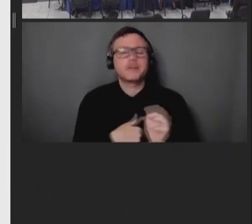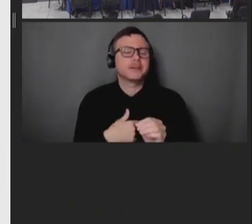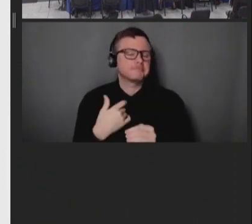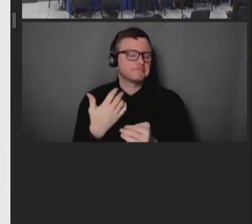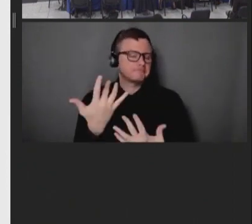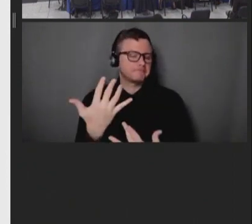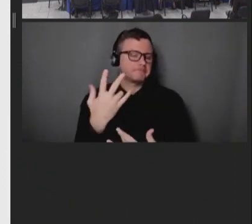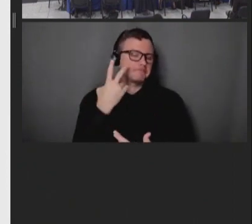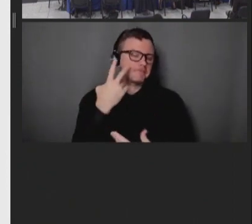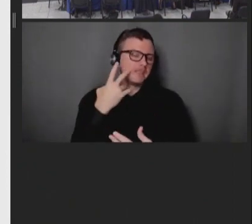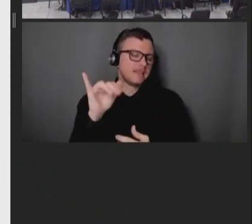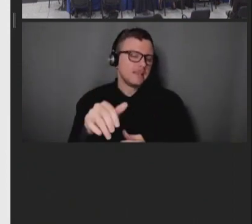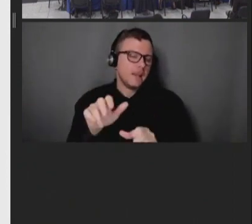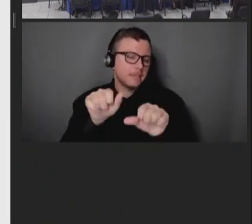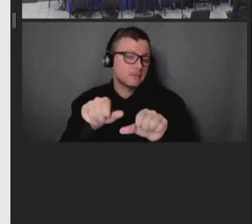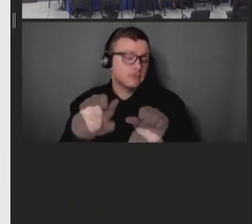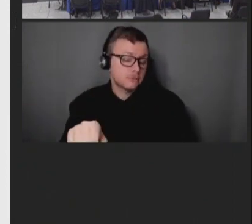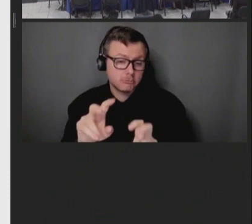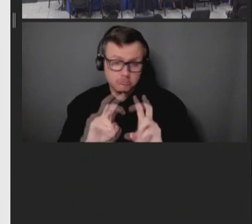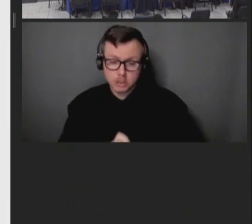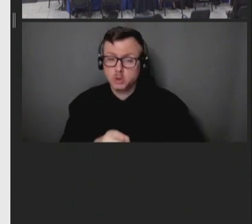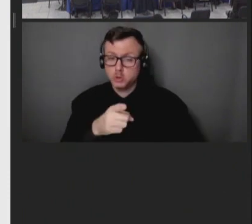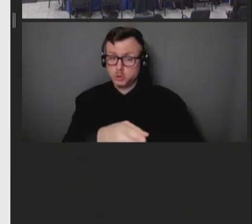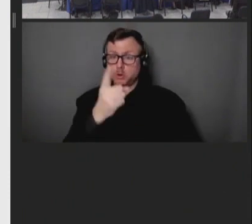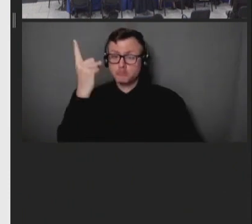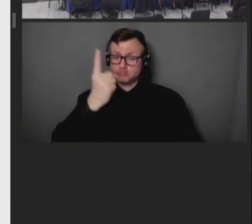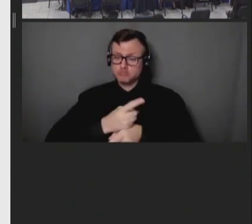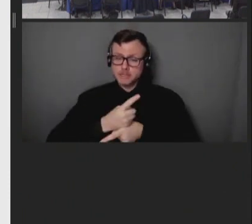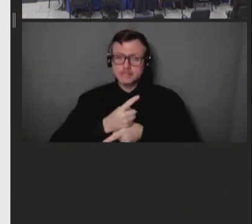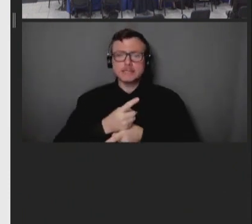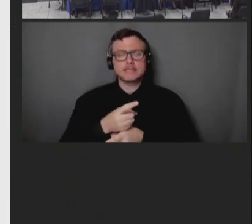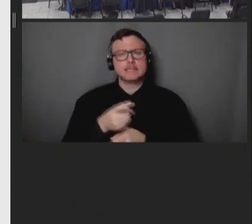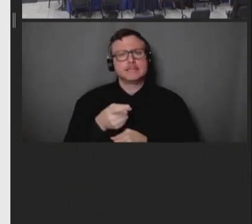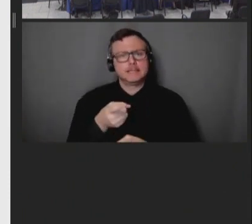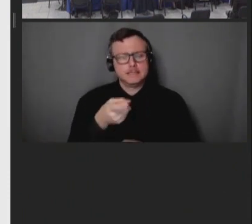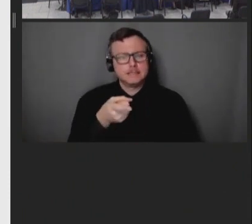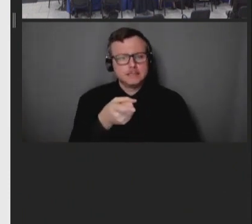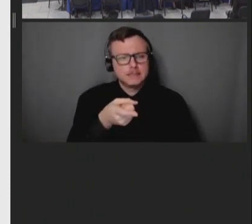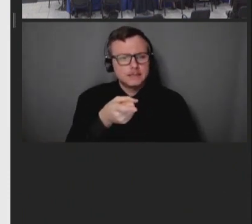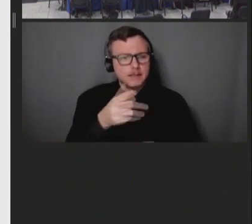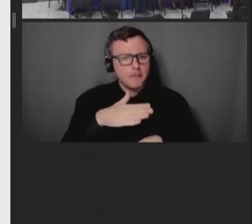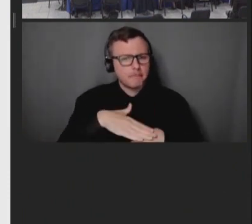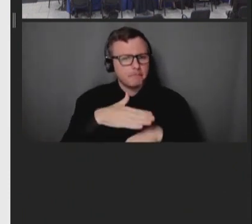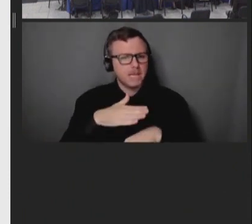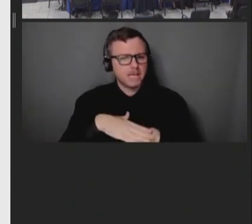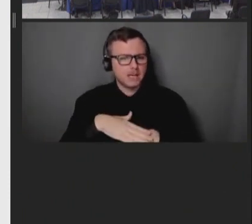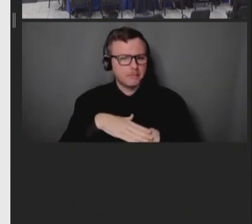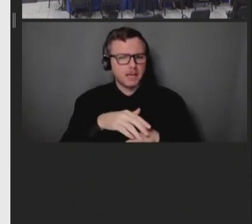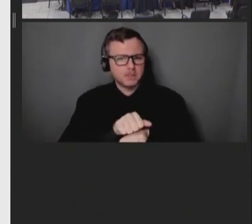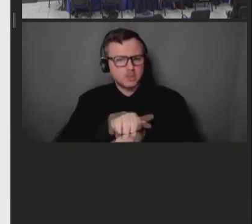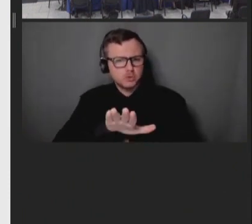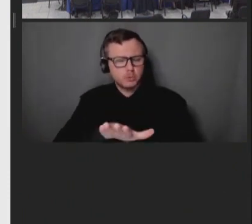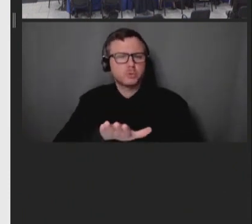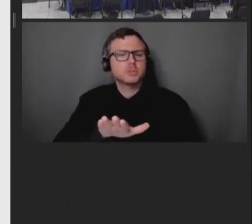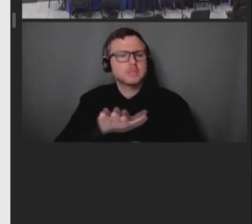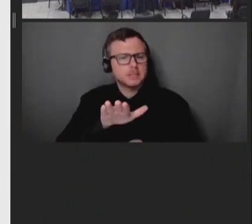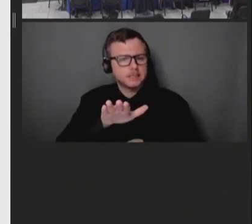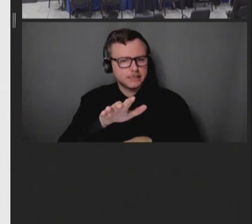analysis. And you are absolutely correct as far as the minimum distribution criterion that were